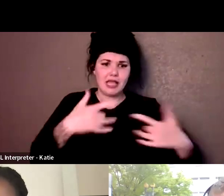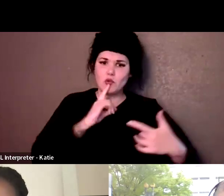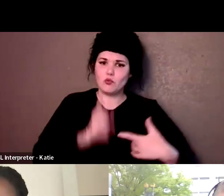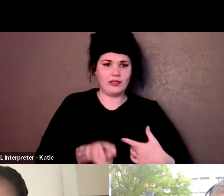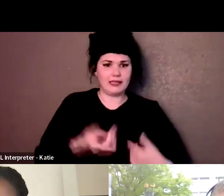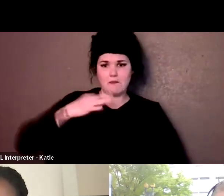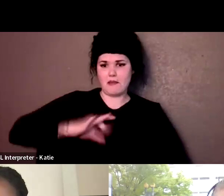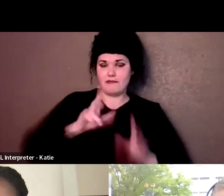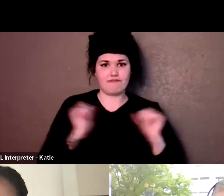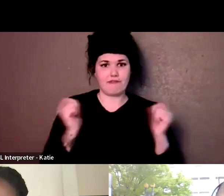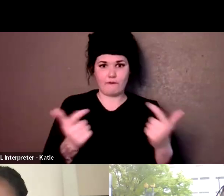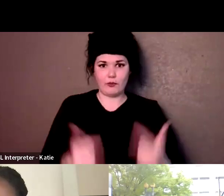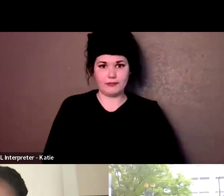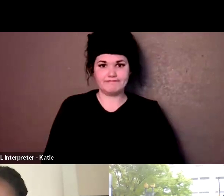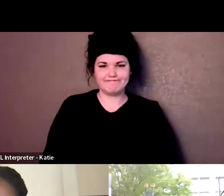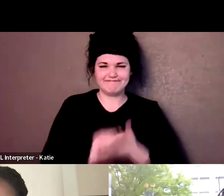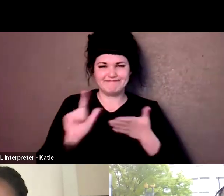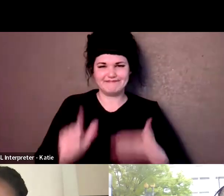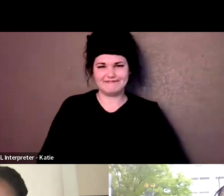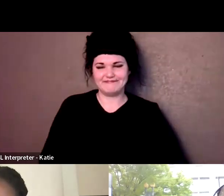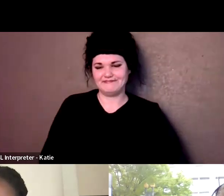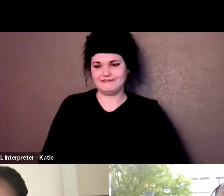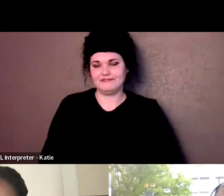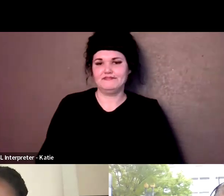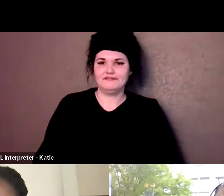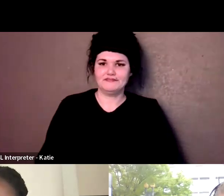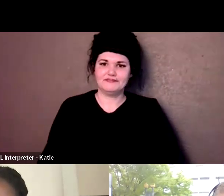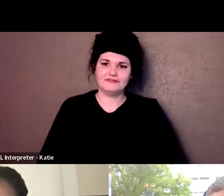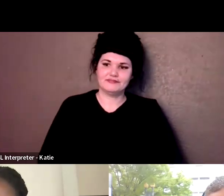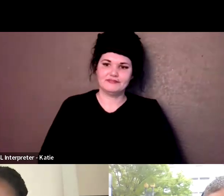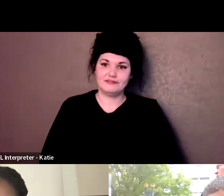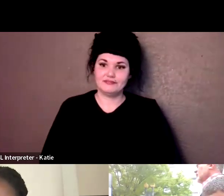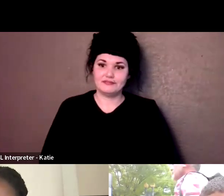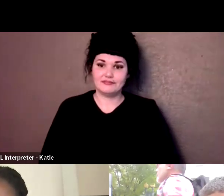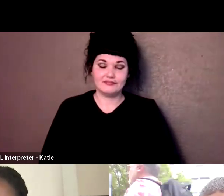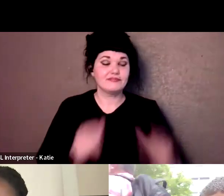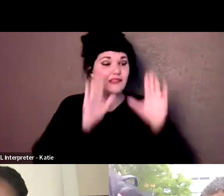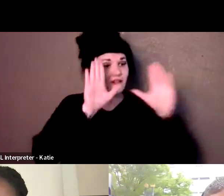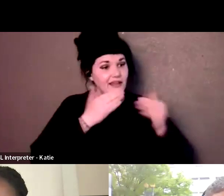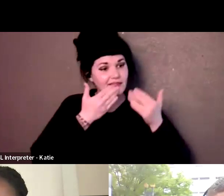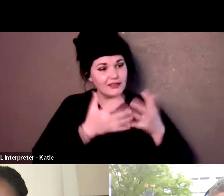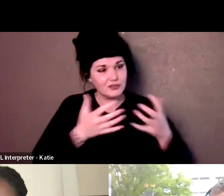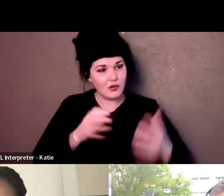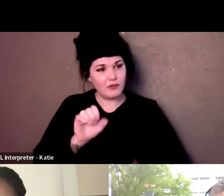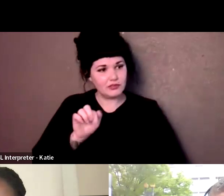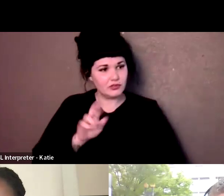it. DEVON: That was great, thank you so much, Earl. I really appreciate all your perspectives on your